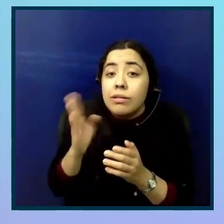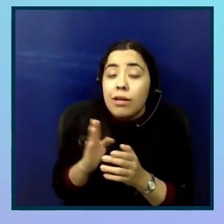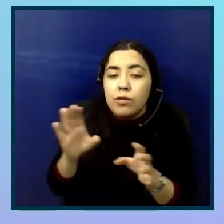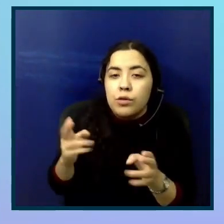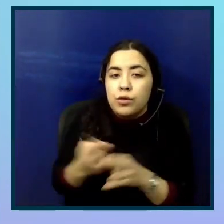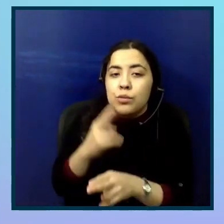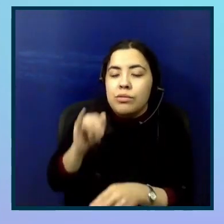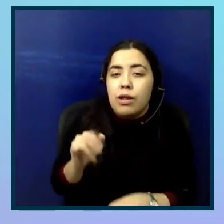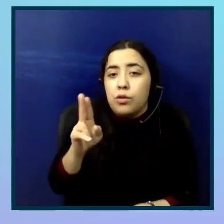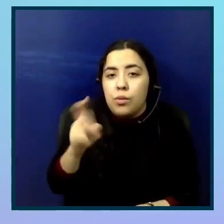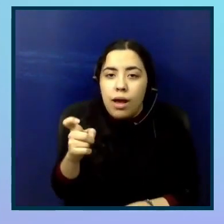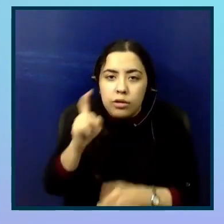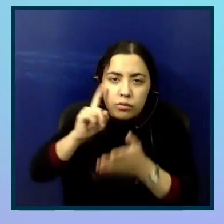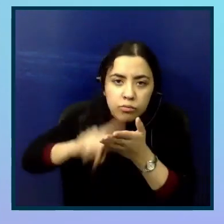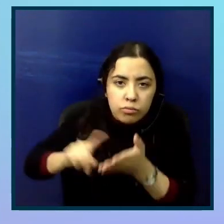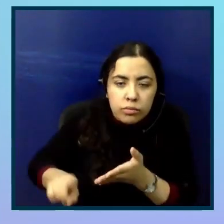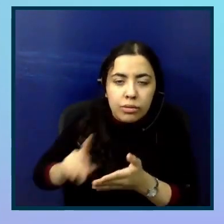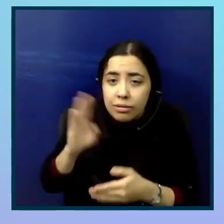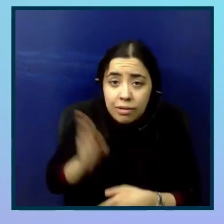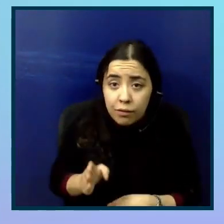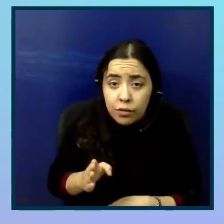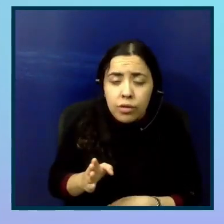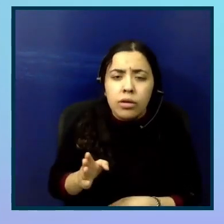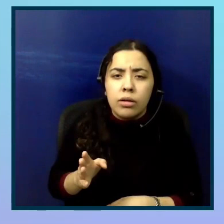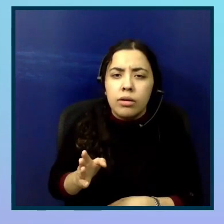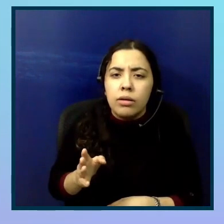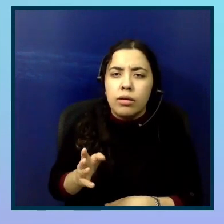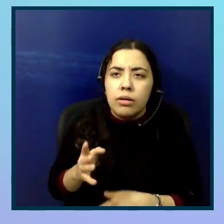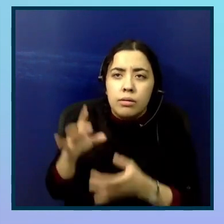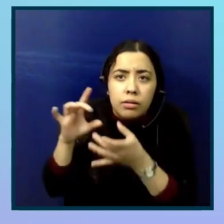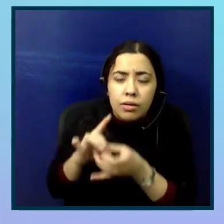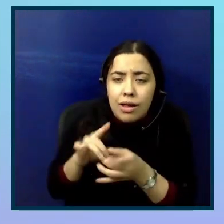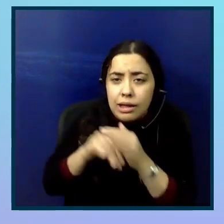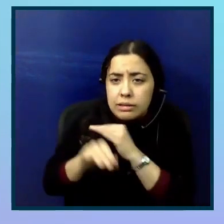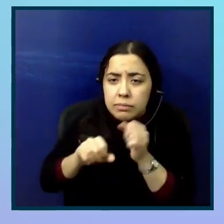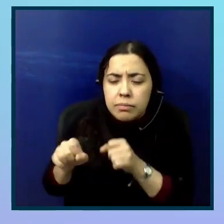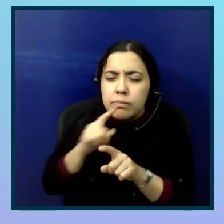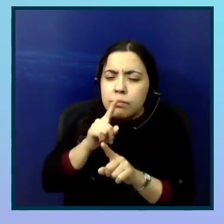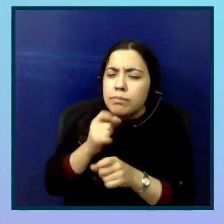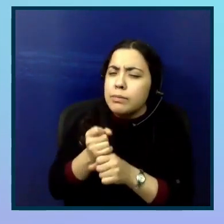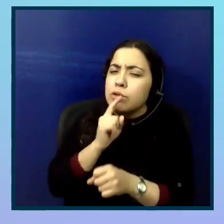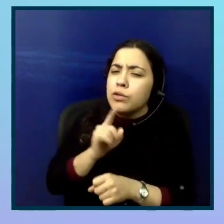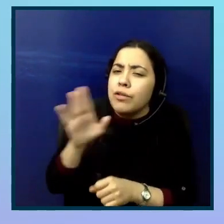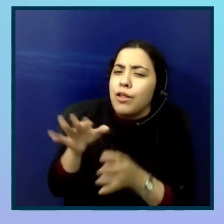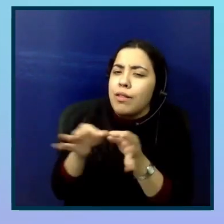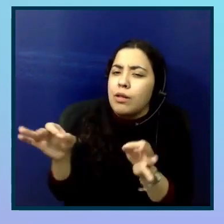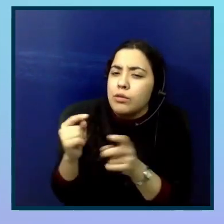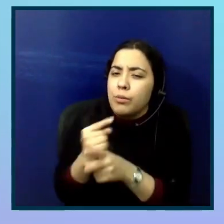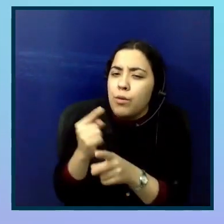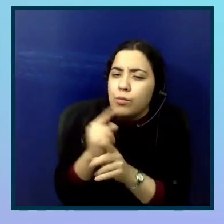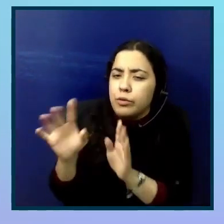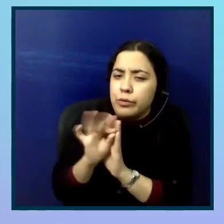It's like making sure that they have the right language to be able to like conduct these studies. Like Fable has been really great partner